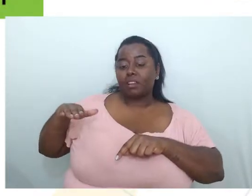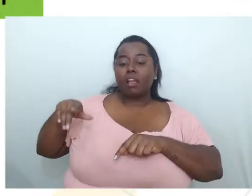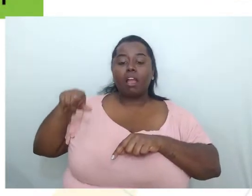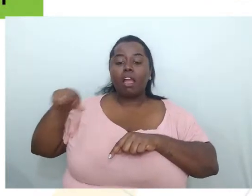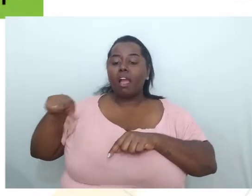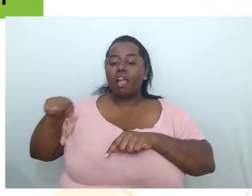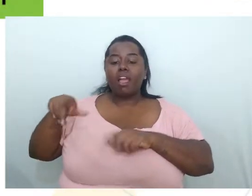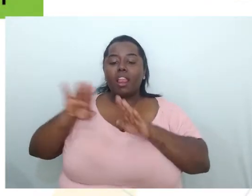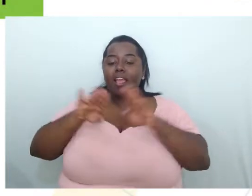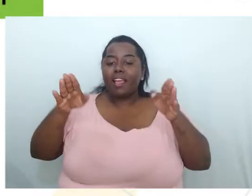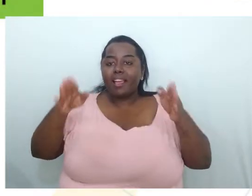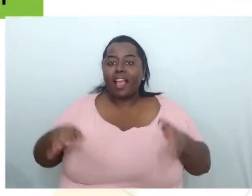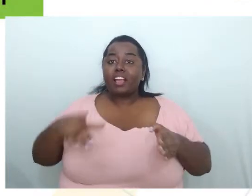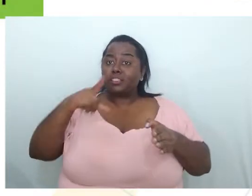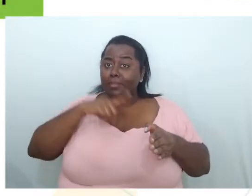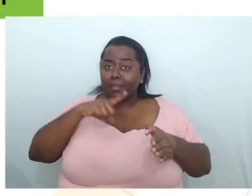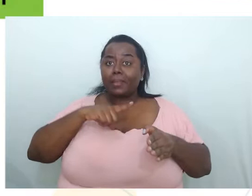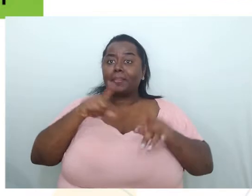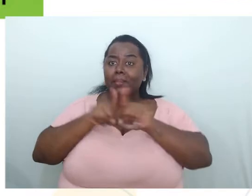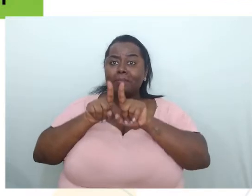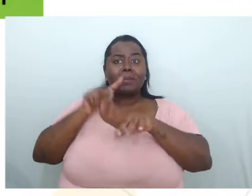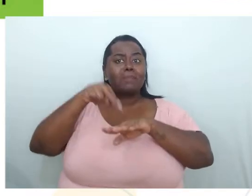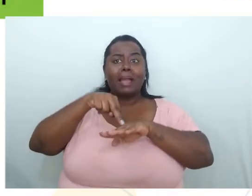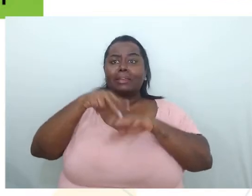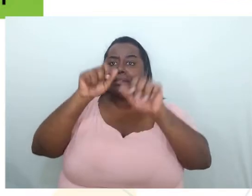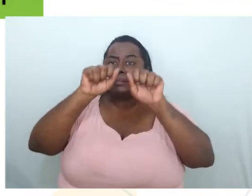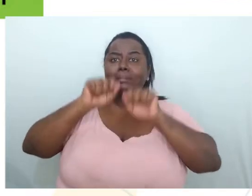the same level of stool, they've got three stools, think of this as being a